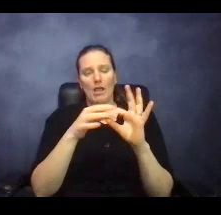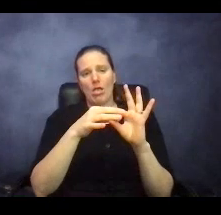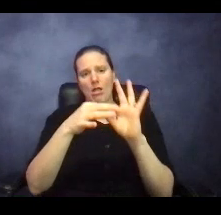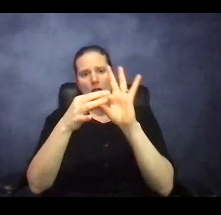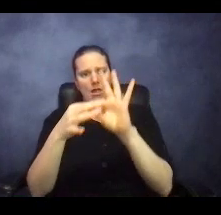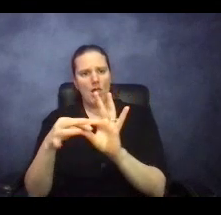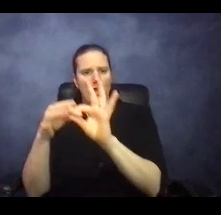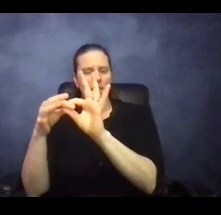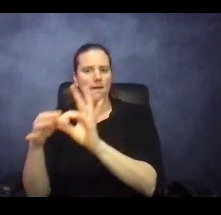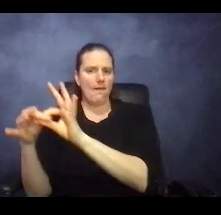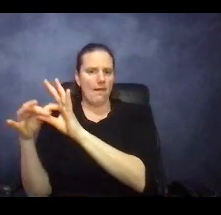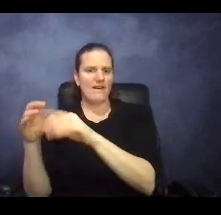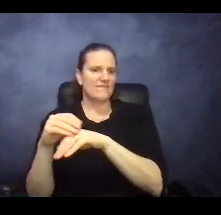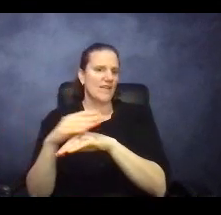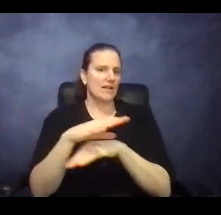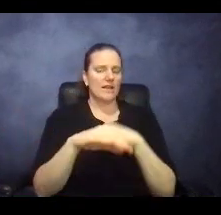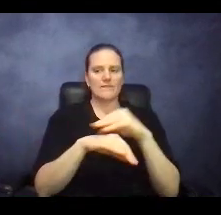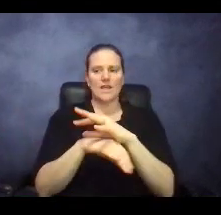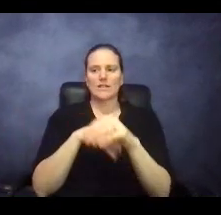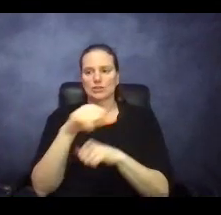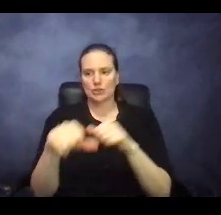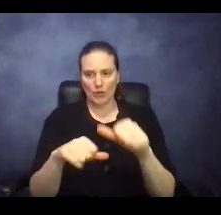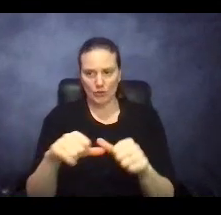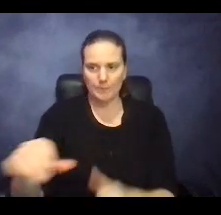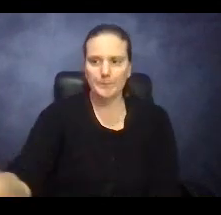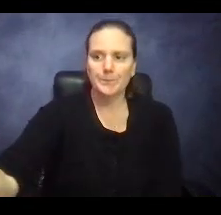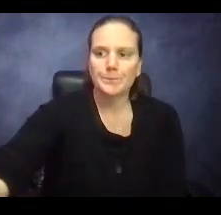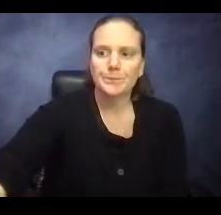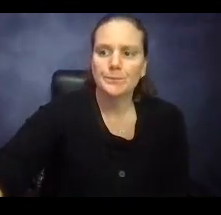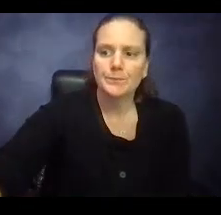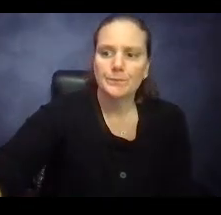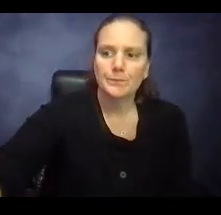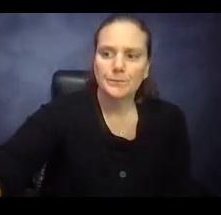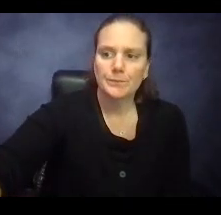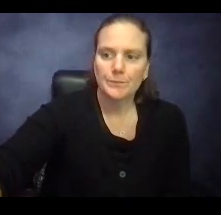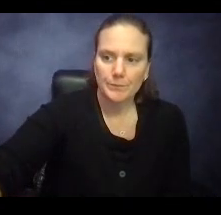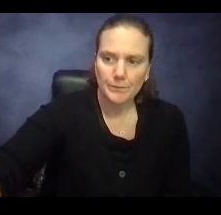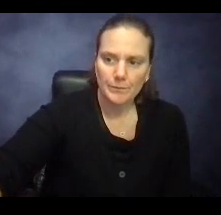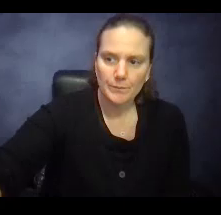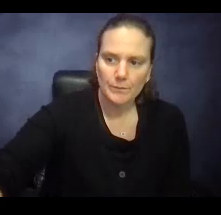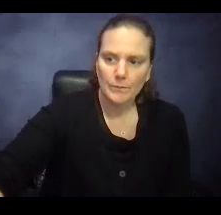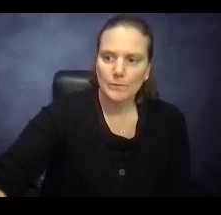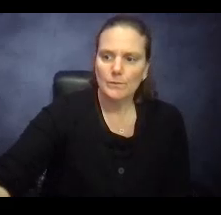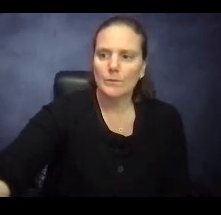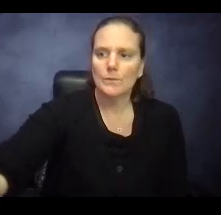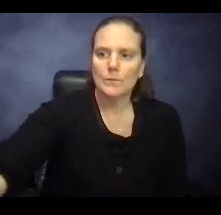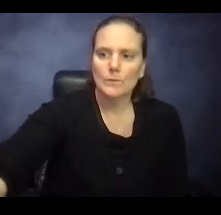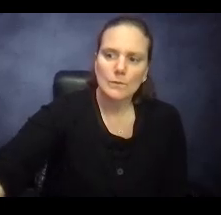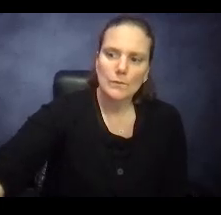So everything, all these are all your sex hormones. This is DHEA that converts over eventually into esterone,